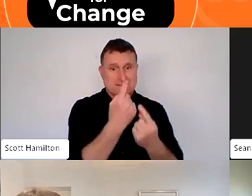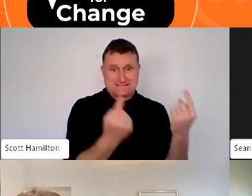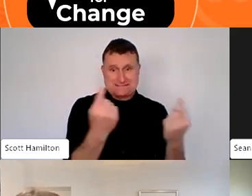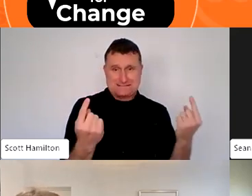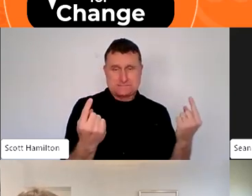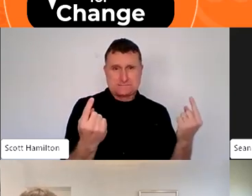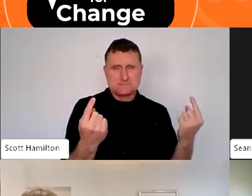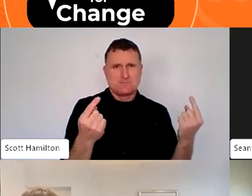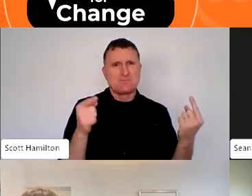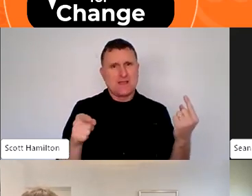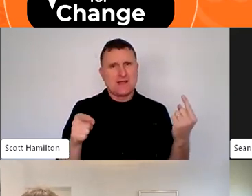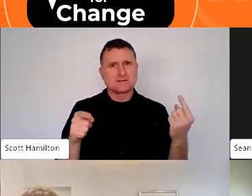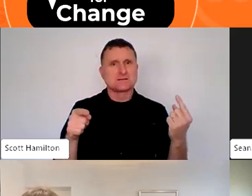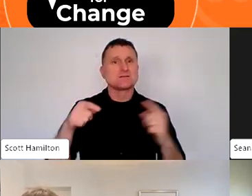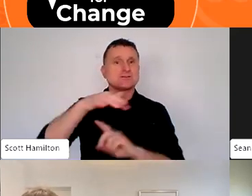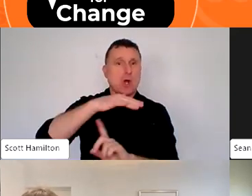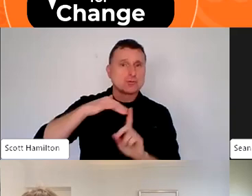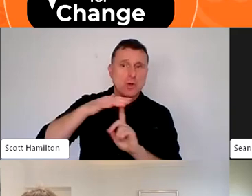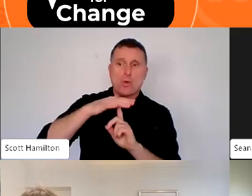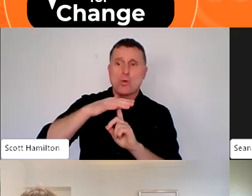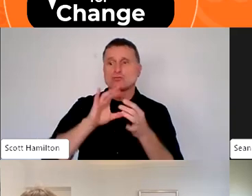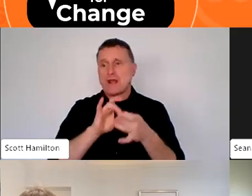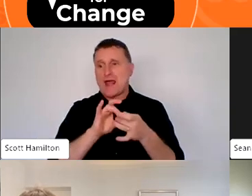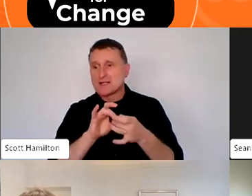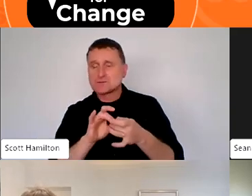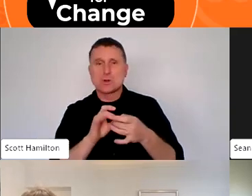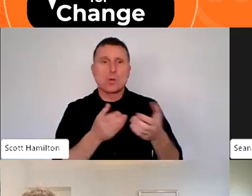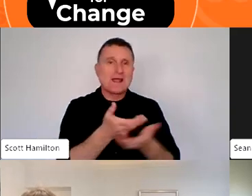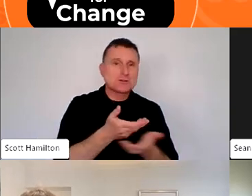relational and interactive process, and that is exactly why children